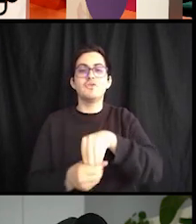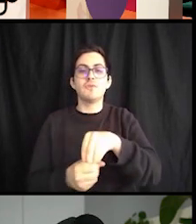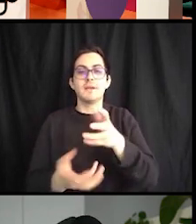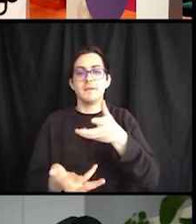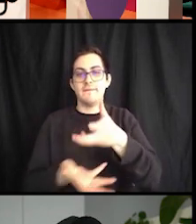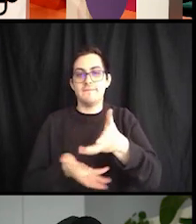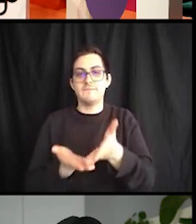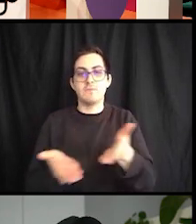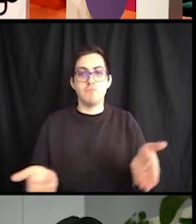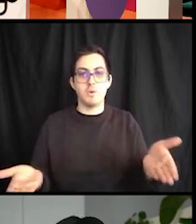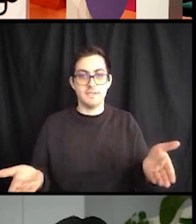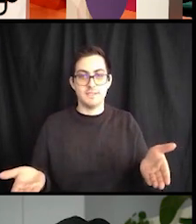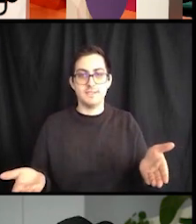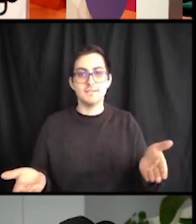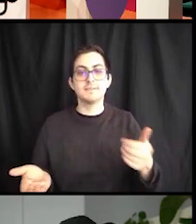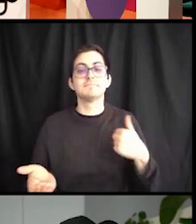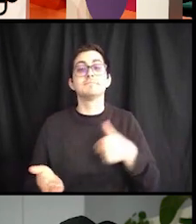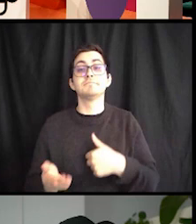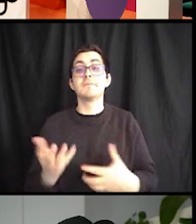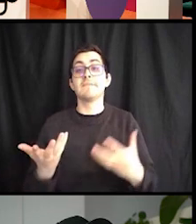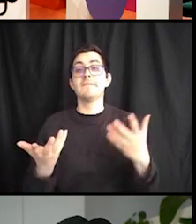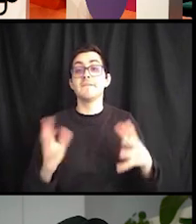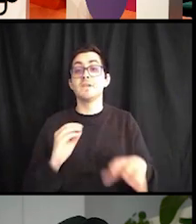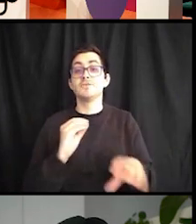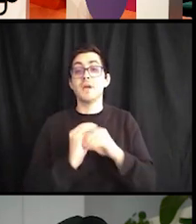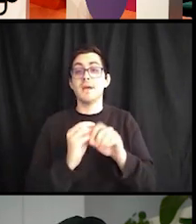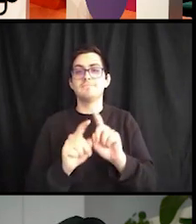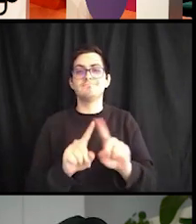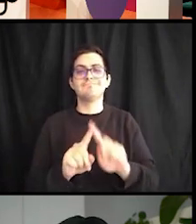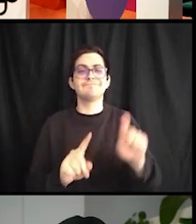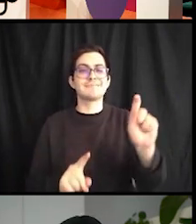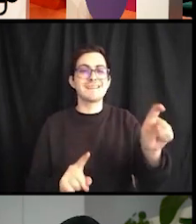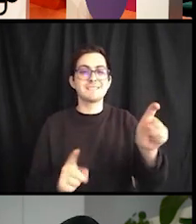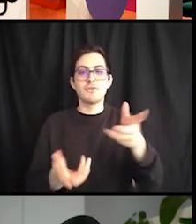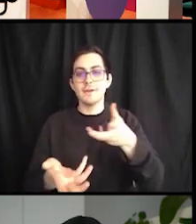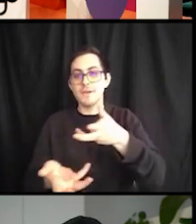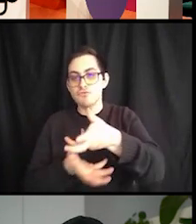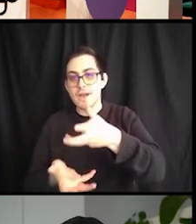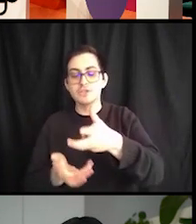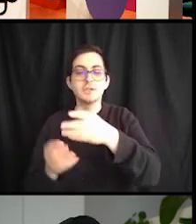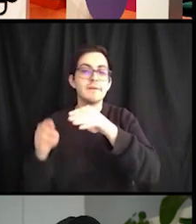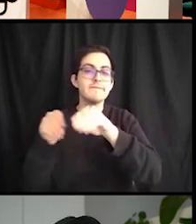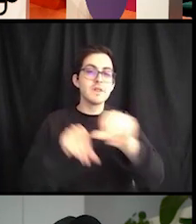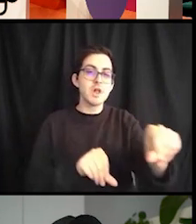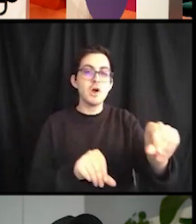We added all the necessary interactions of the flow and screen transitions.